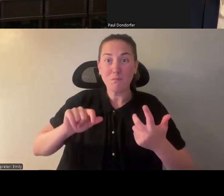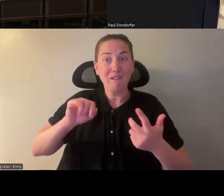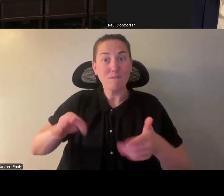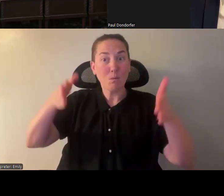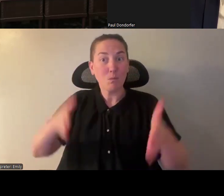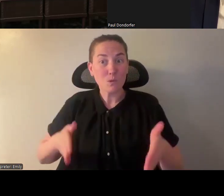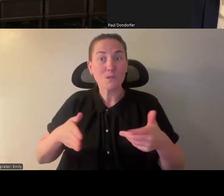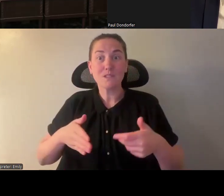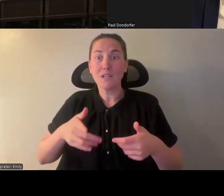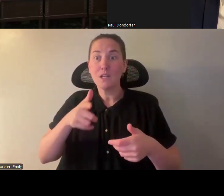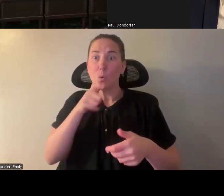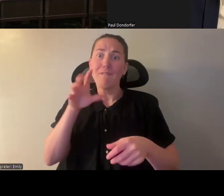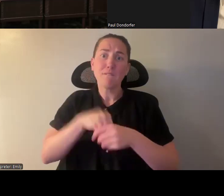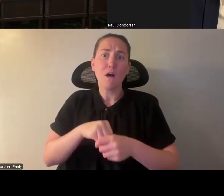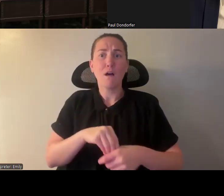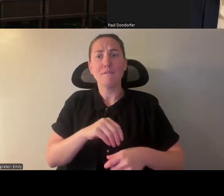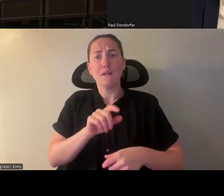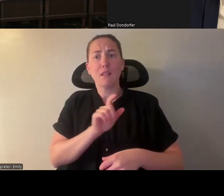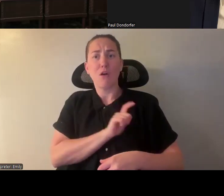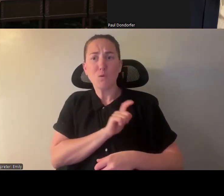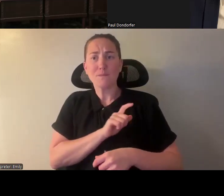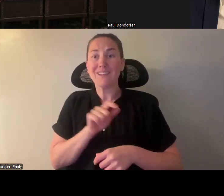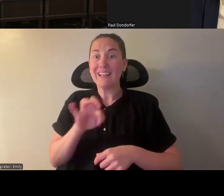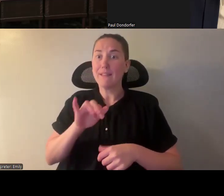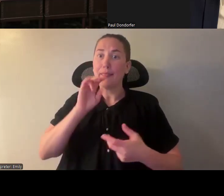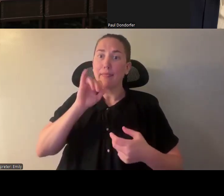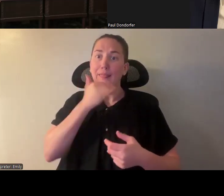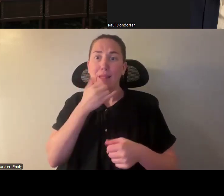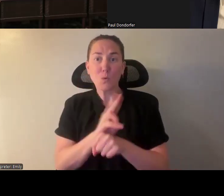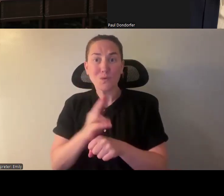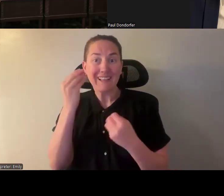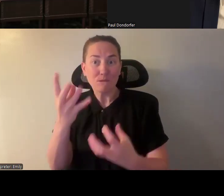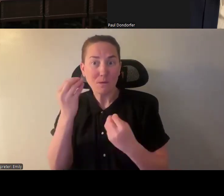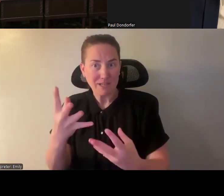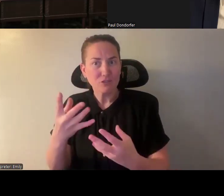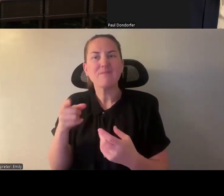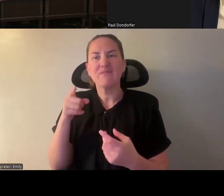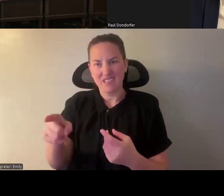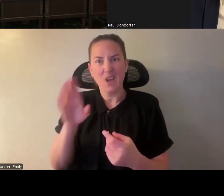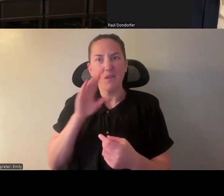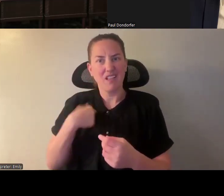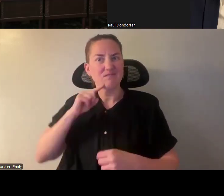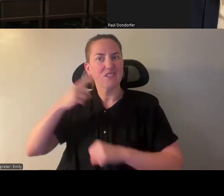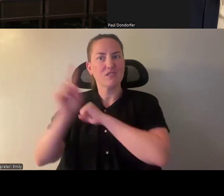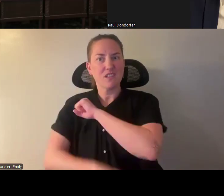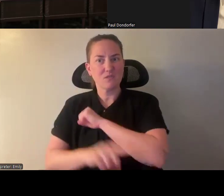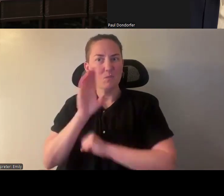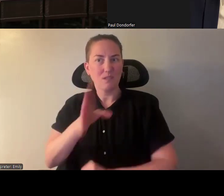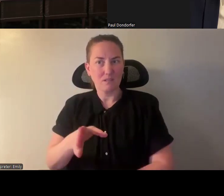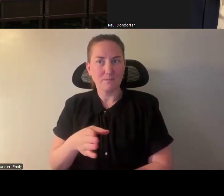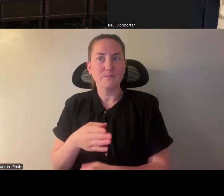law enforcement community misuses information they are subject to extreme sanction So I want